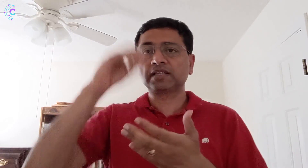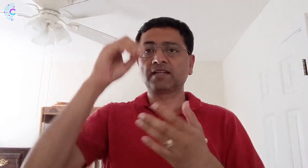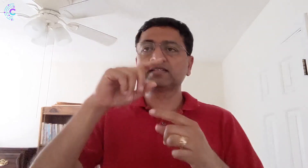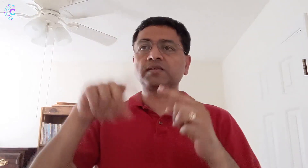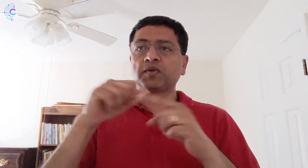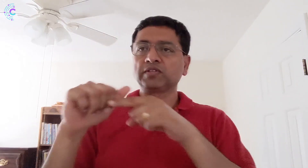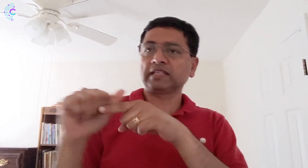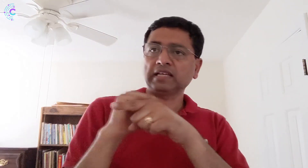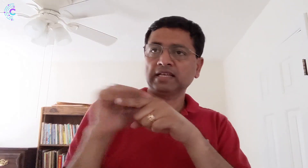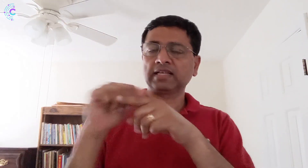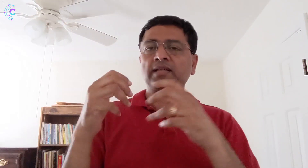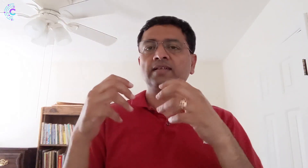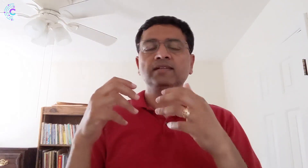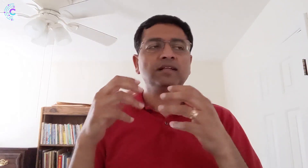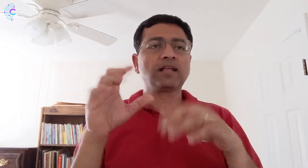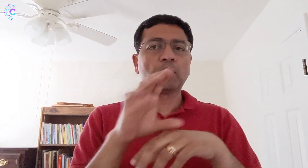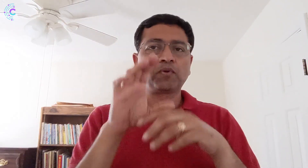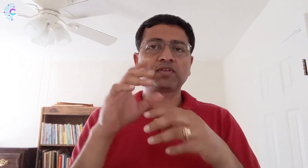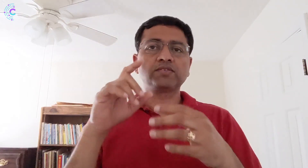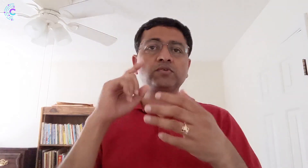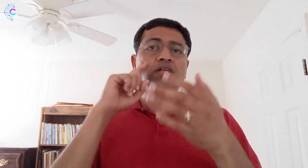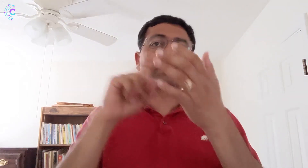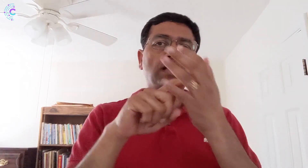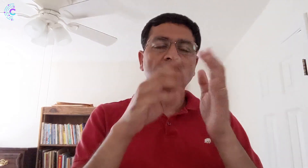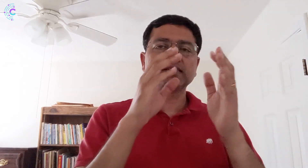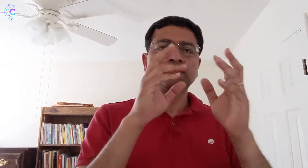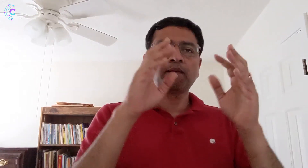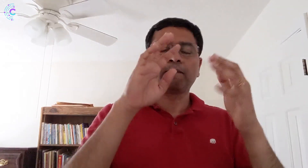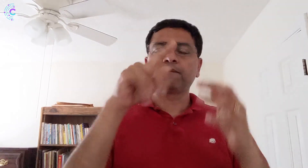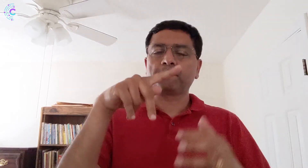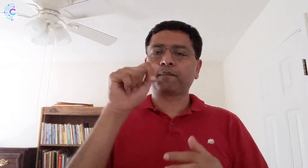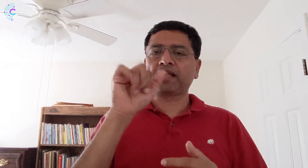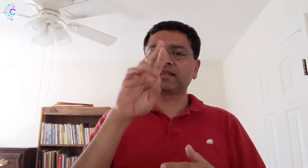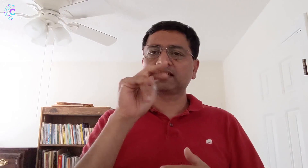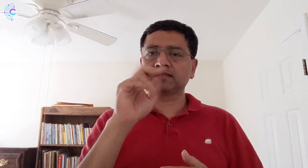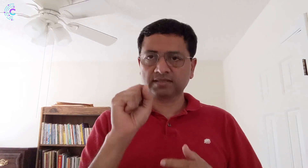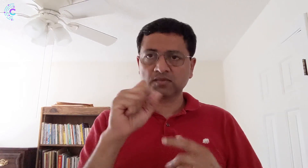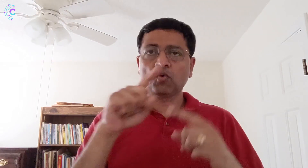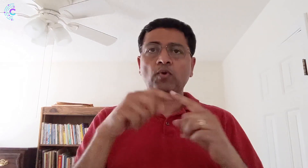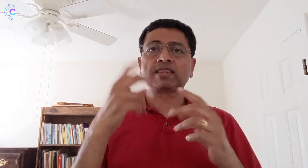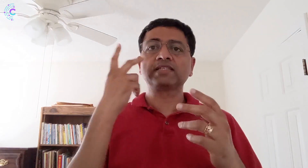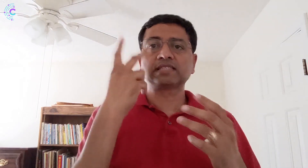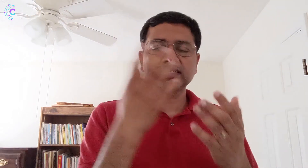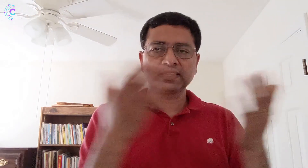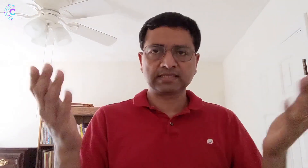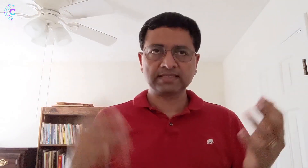Machine learning is about training computers to identify patterns when they see things.